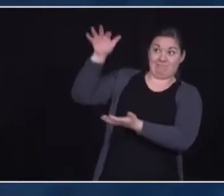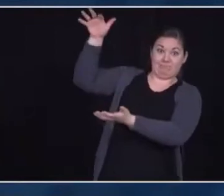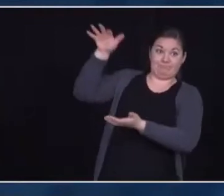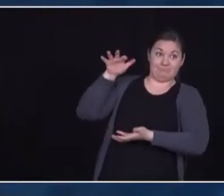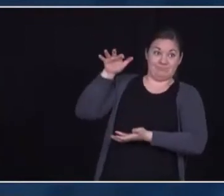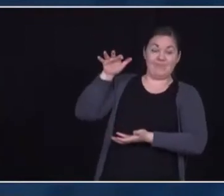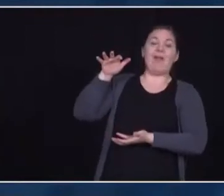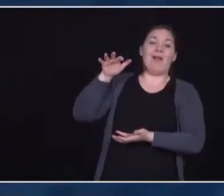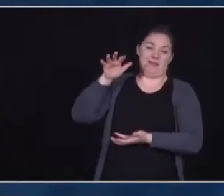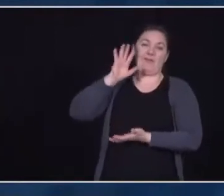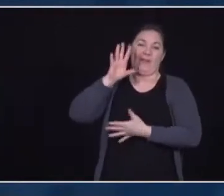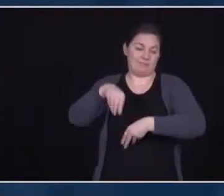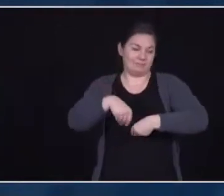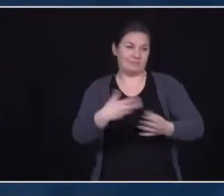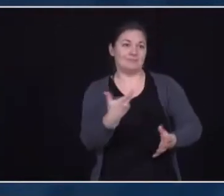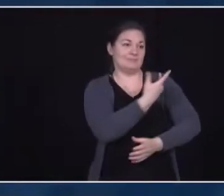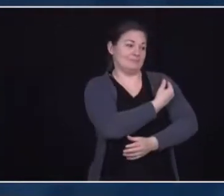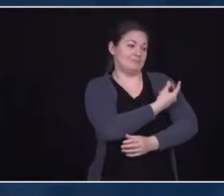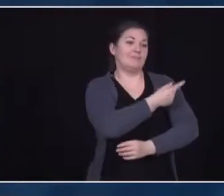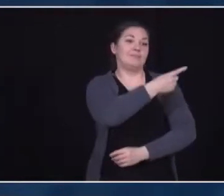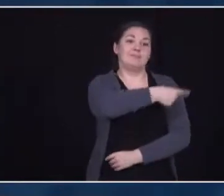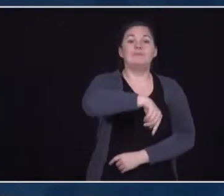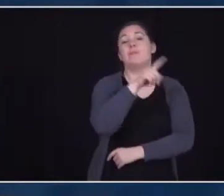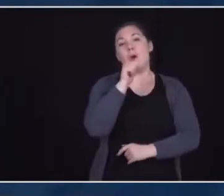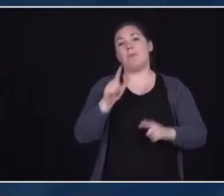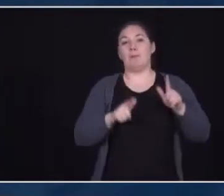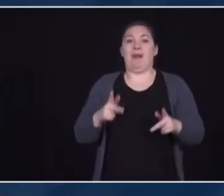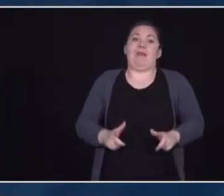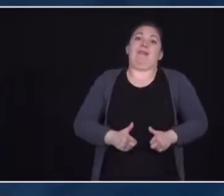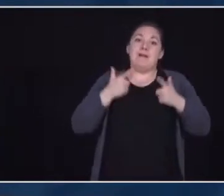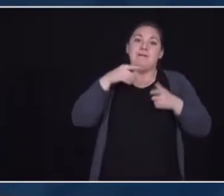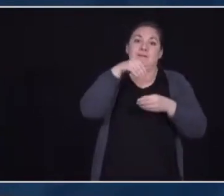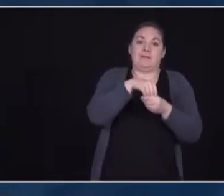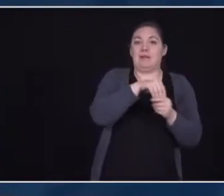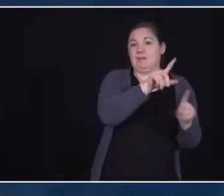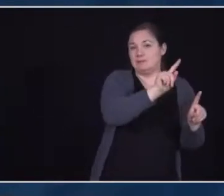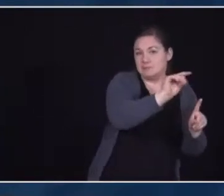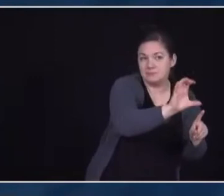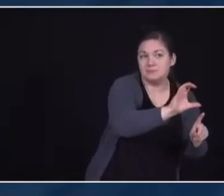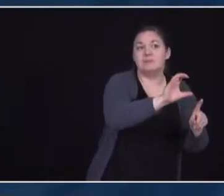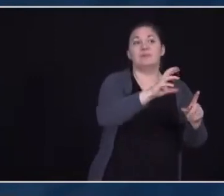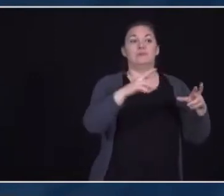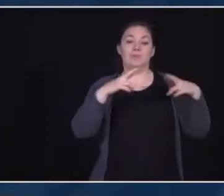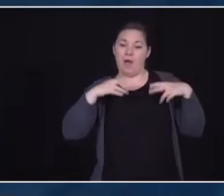to help prevent transmission into the home. We are starting now, now that my dharna is coming